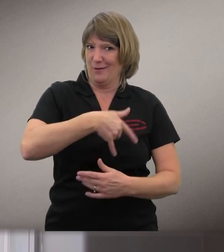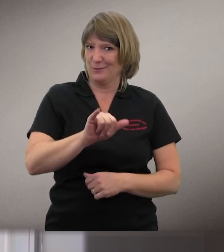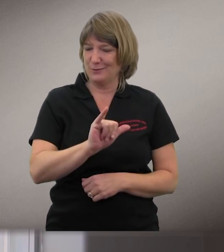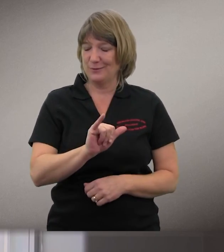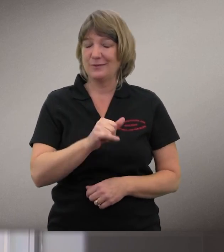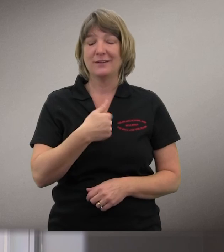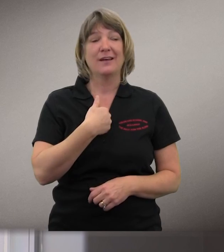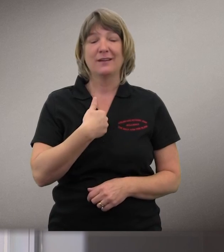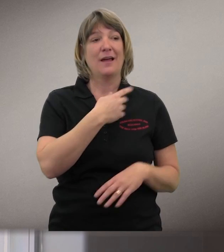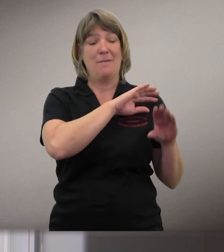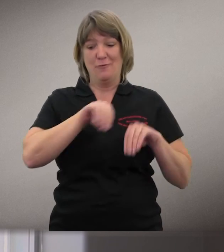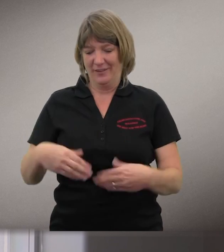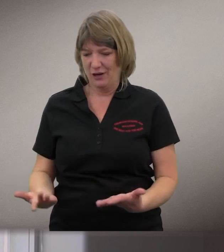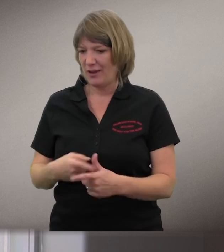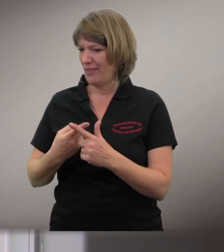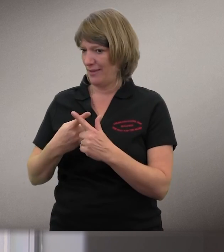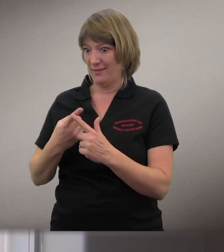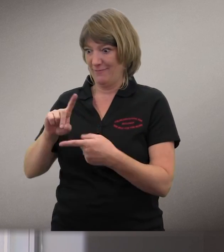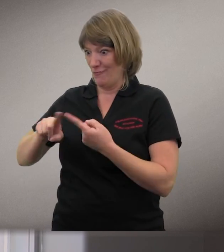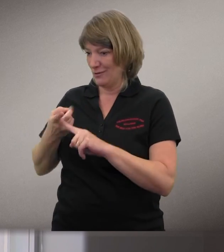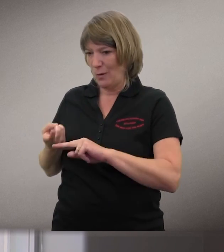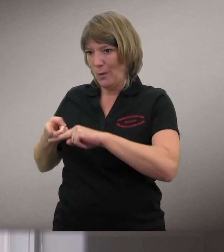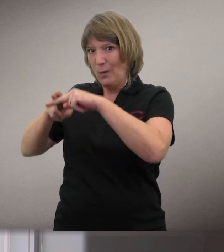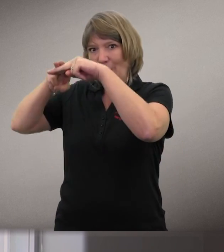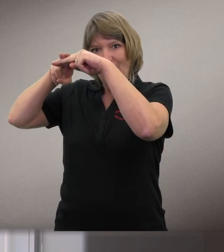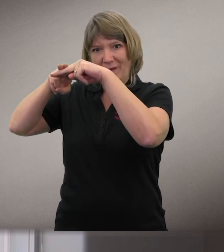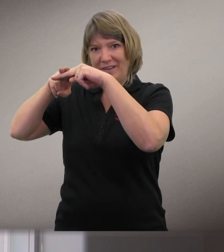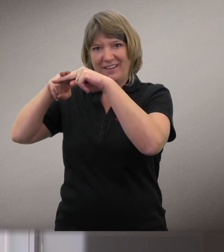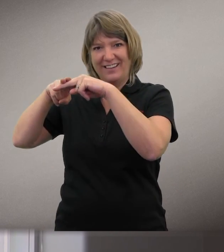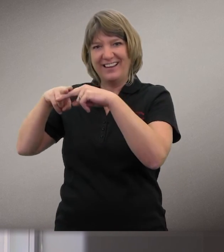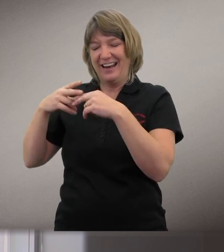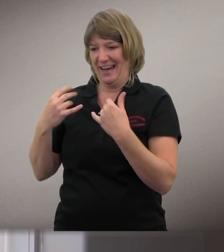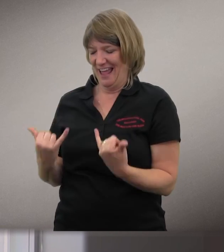Since I moved here, I got to make more friends.